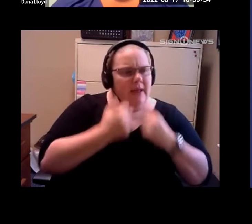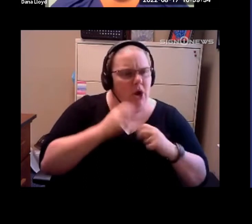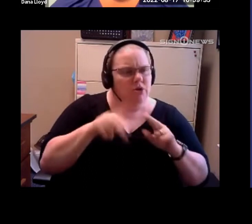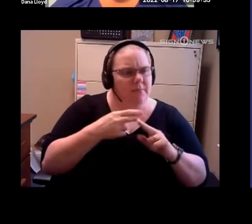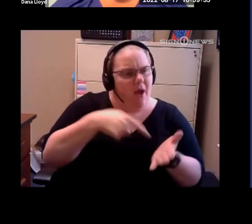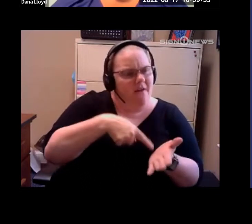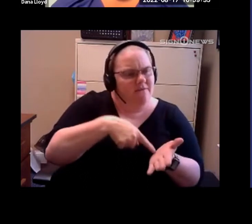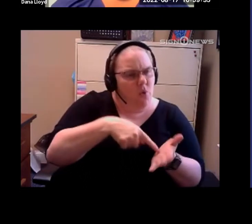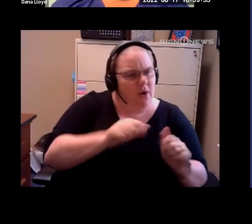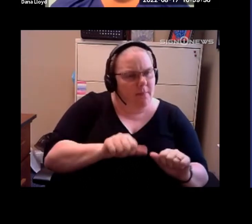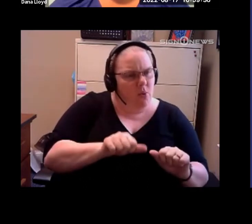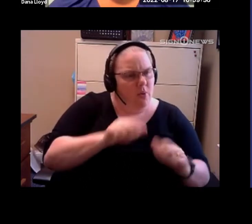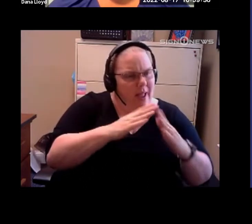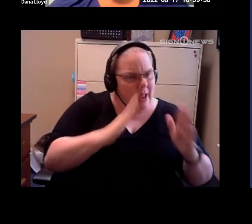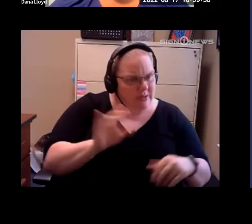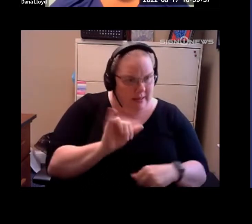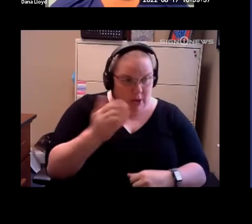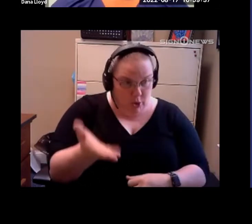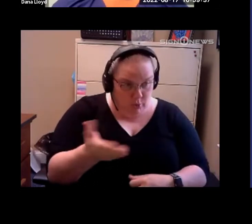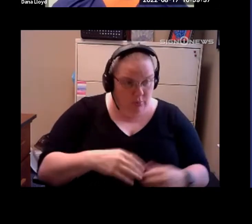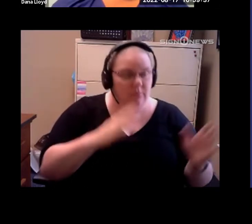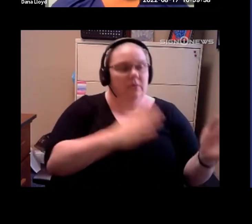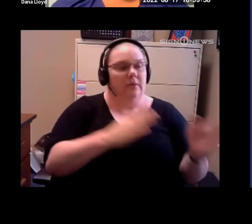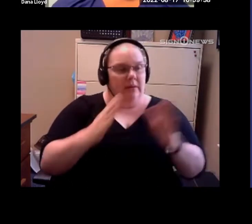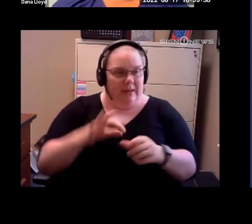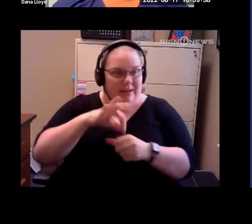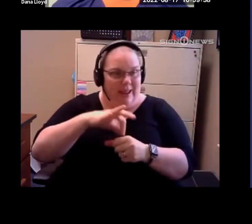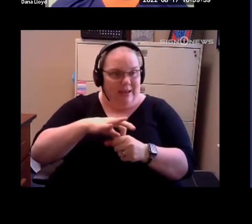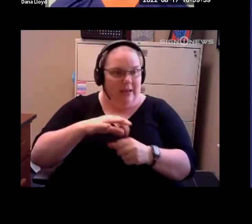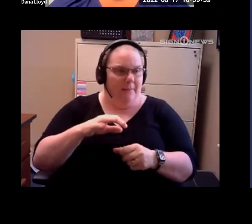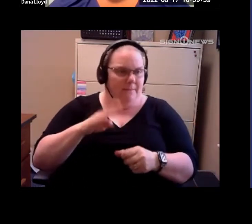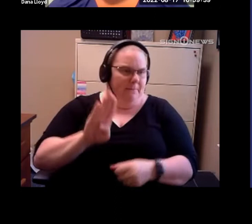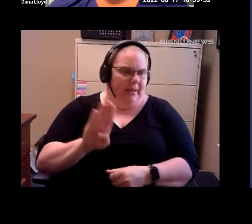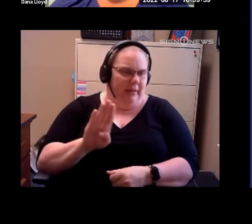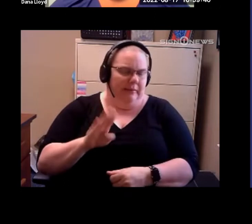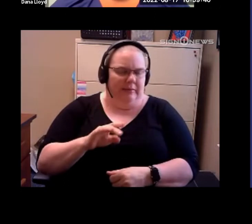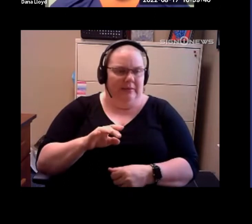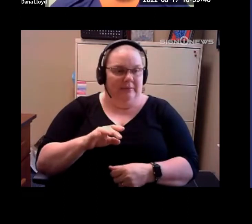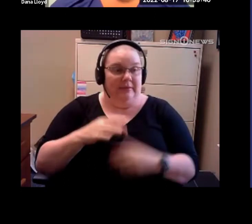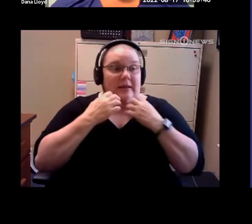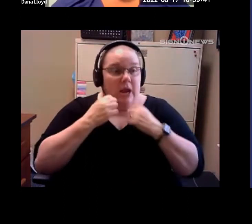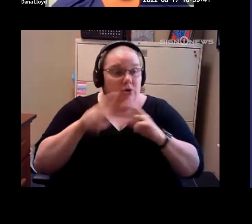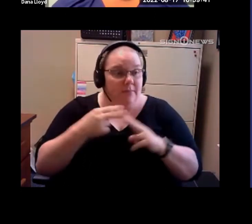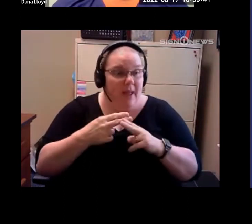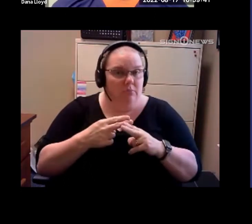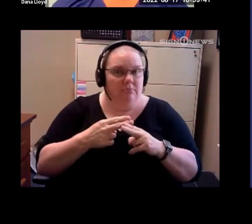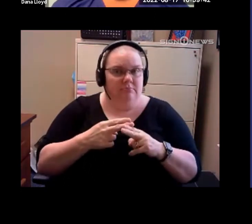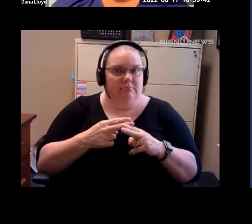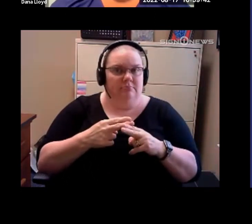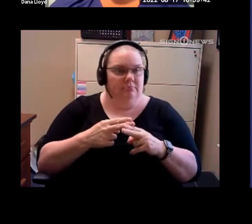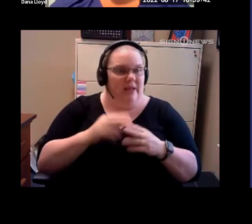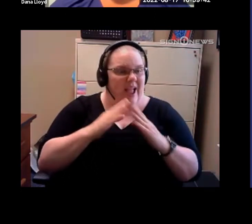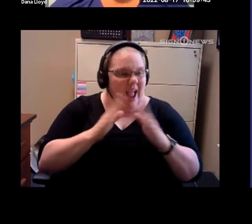right and maybe candidate D cares about affordable houses and jobs that's good but candidates see